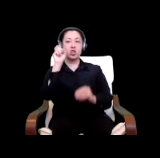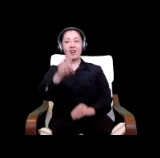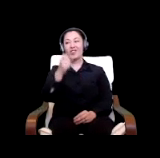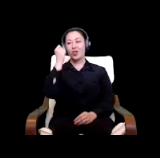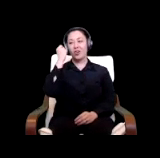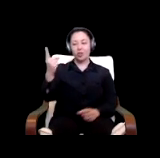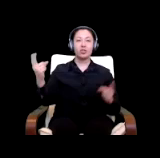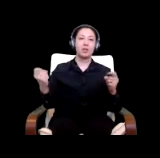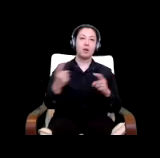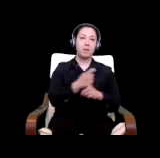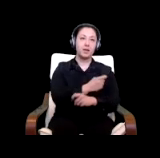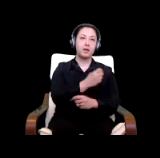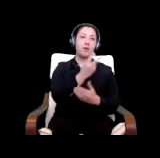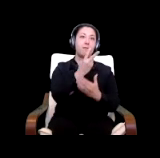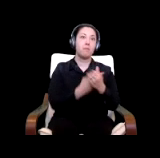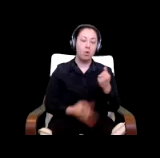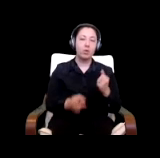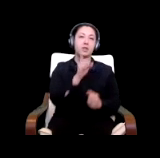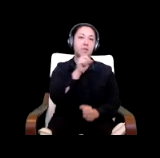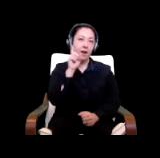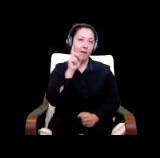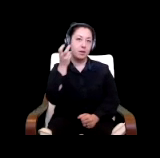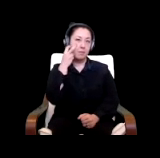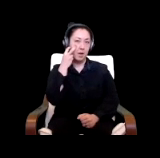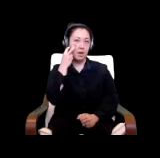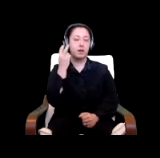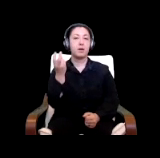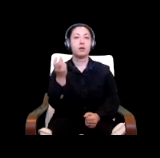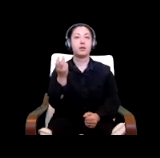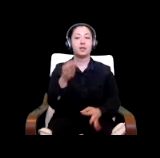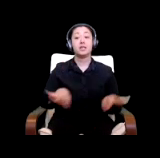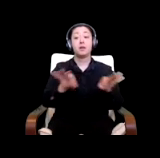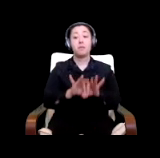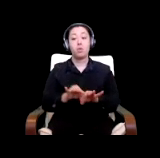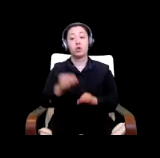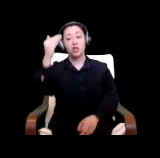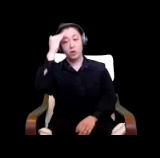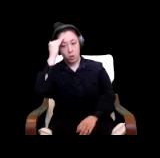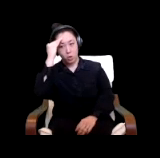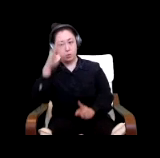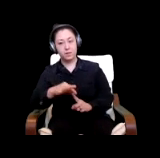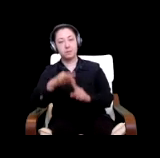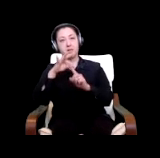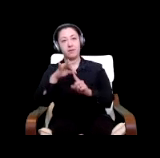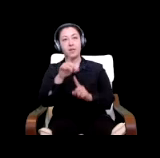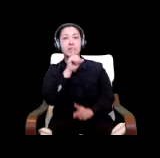loss. And it is important to have knowledge of Deafblind specific interventions. So again,